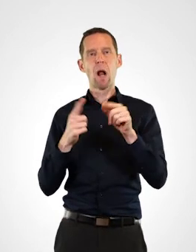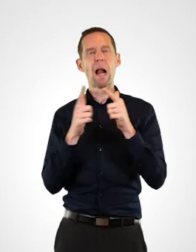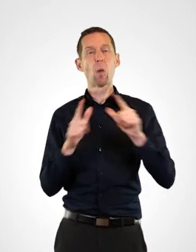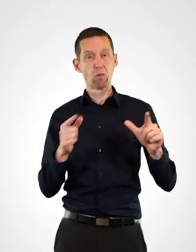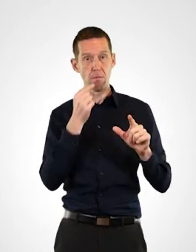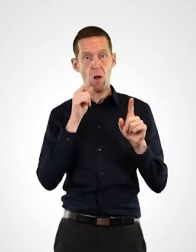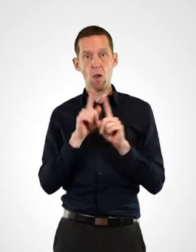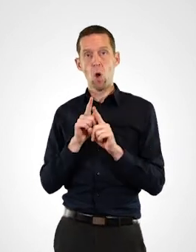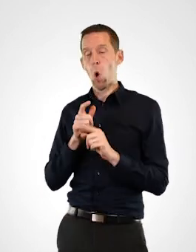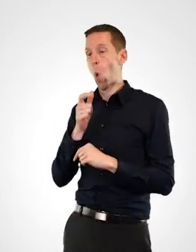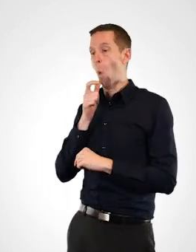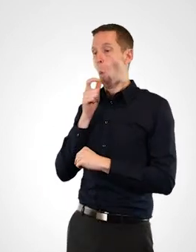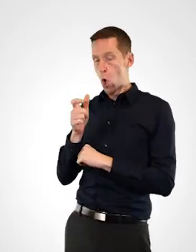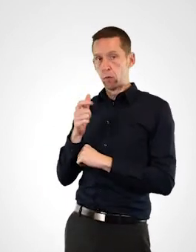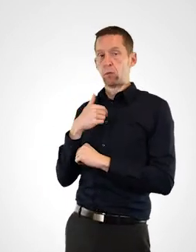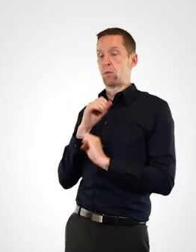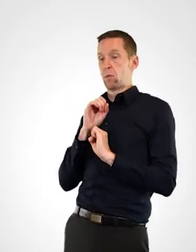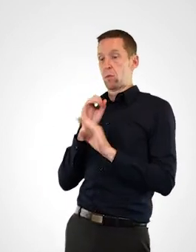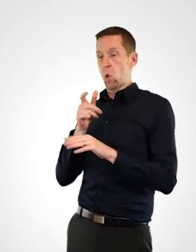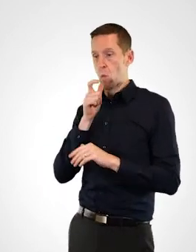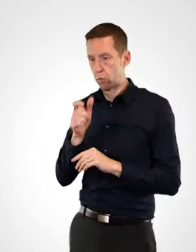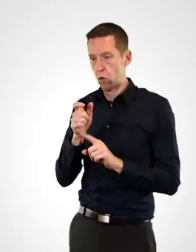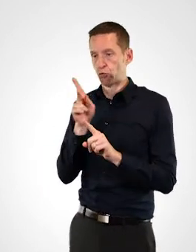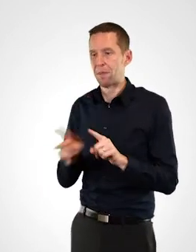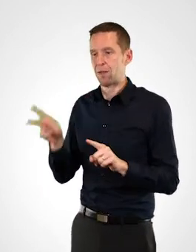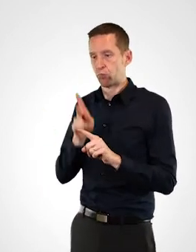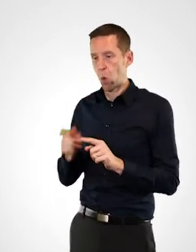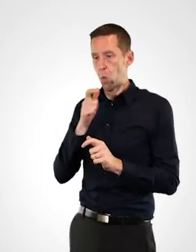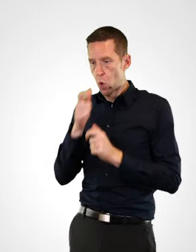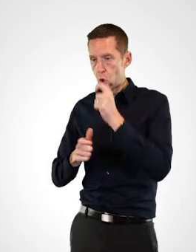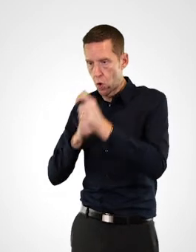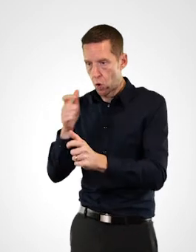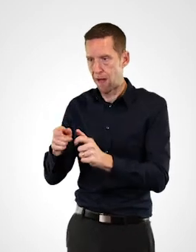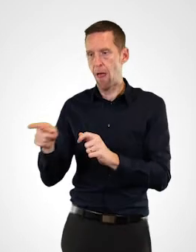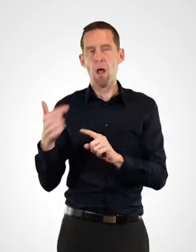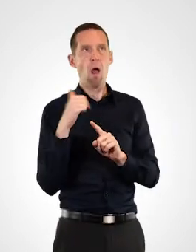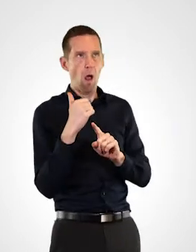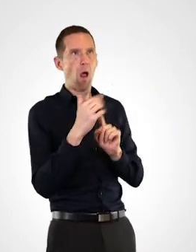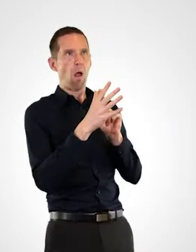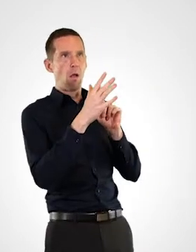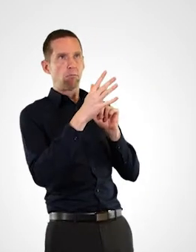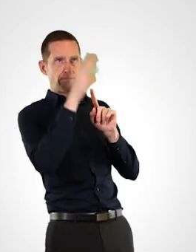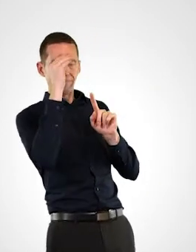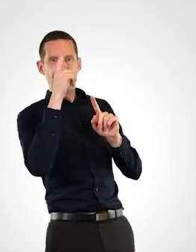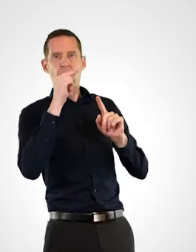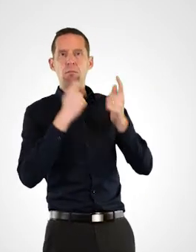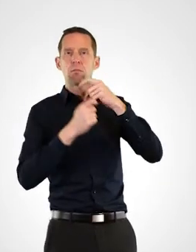where we say words repeatedly in context to help children become more aware of them.